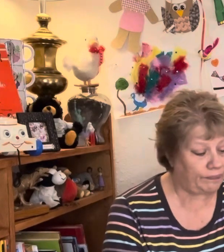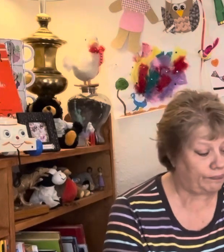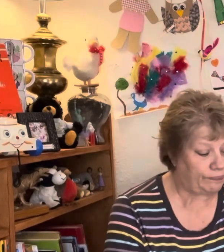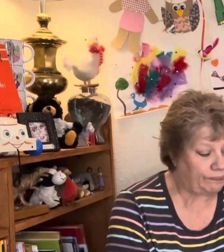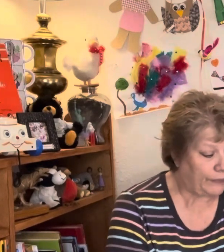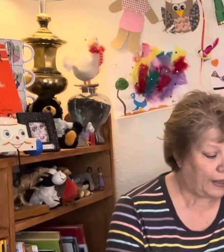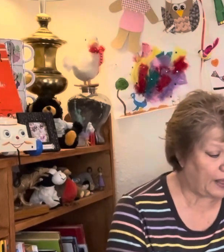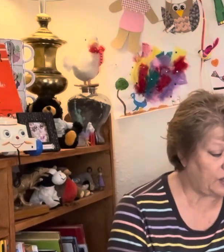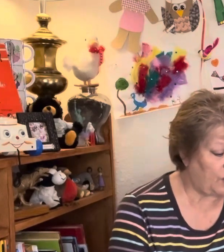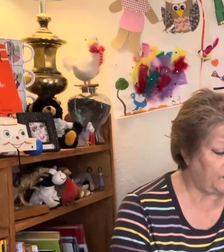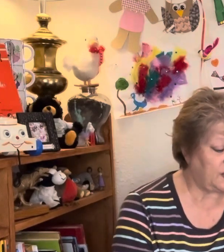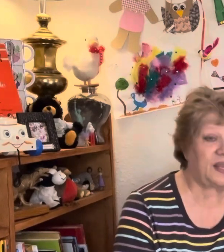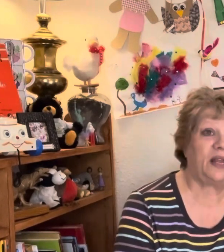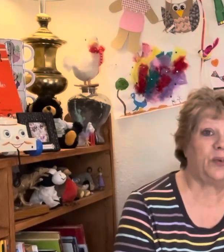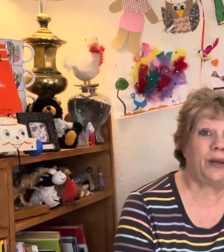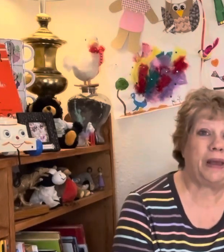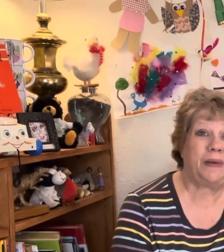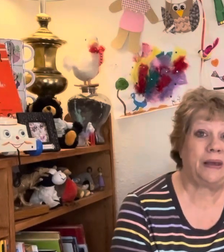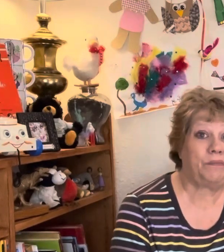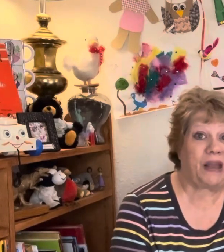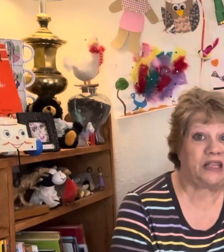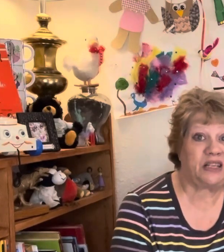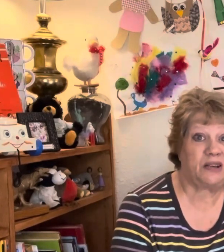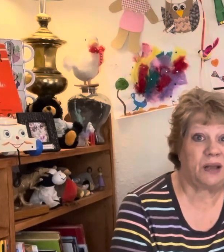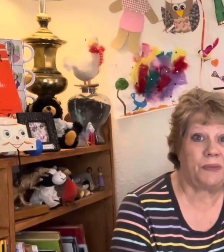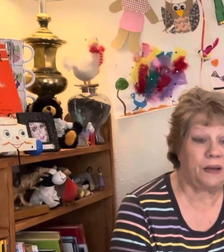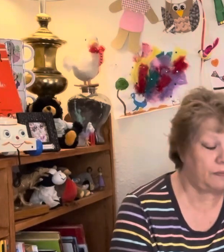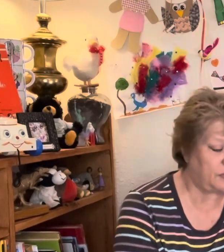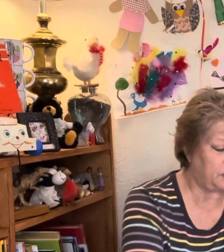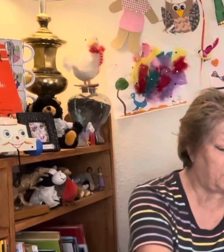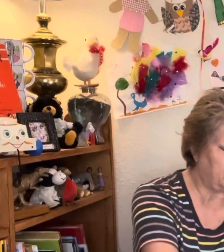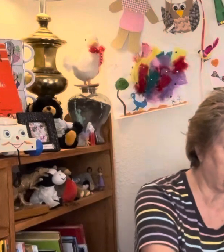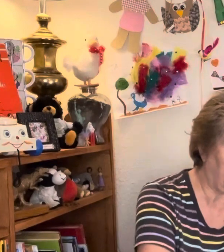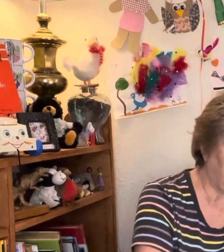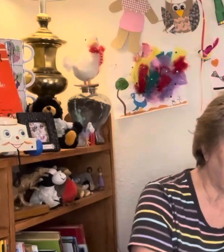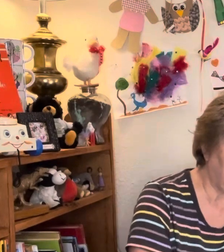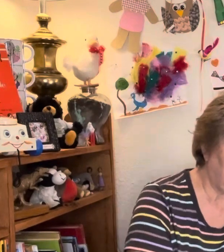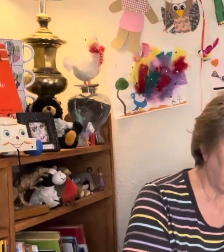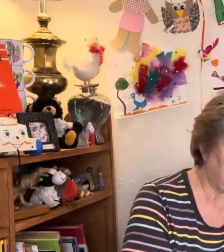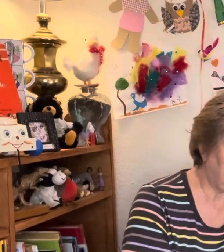And you know, if you decide you want to maybe paint it or something, just paint around the